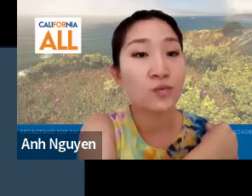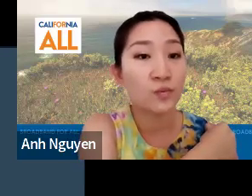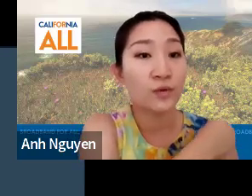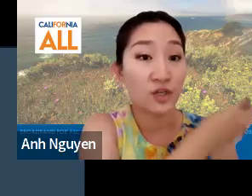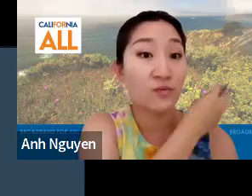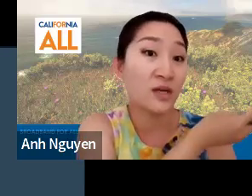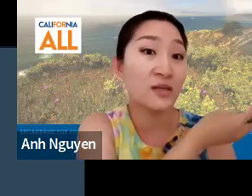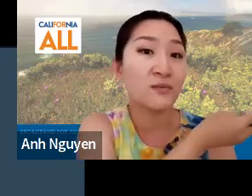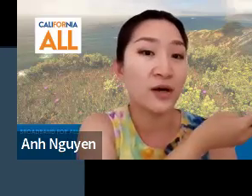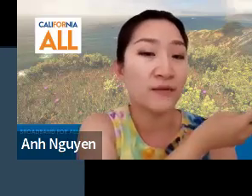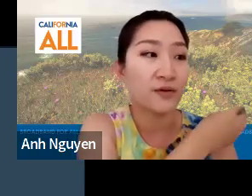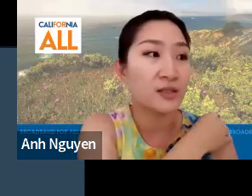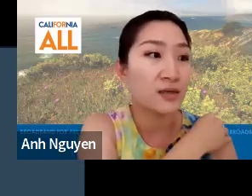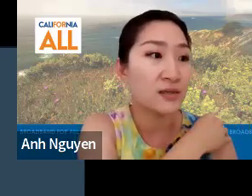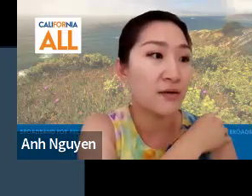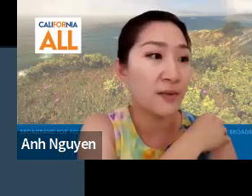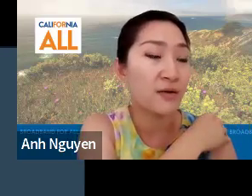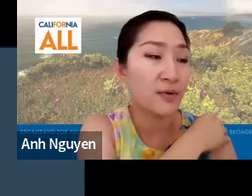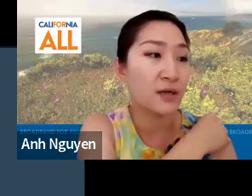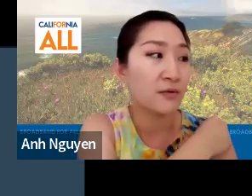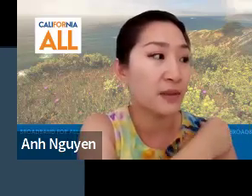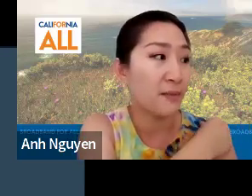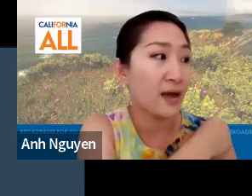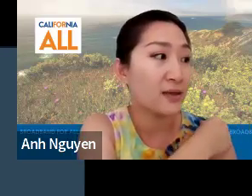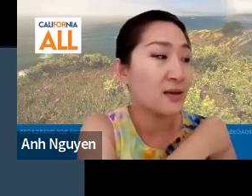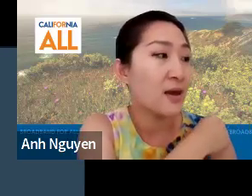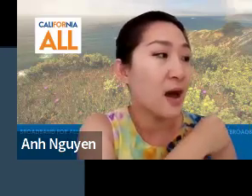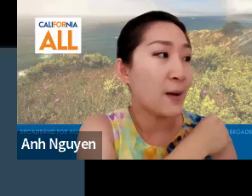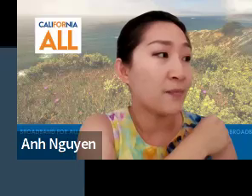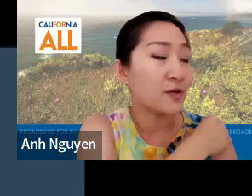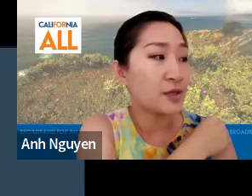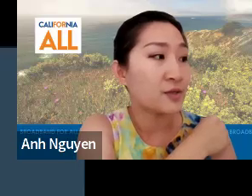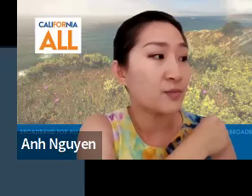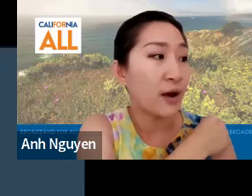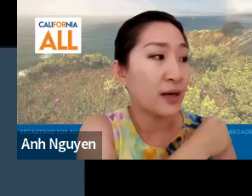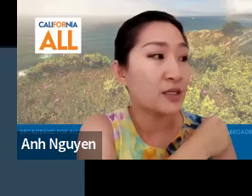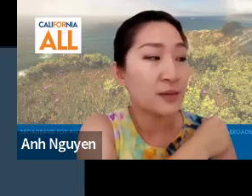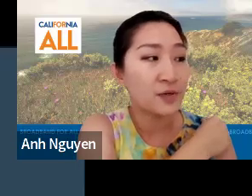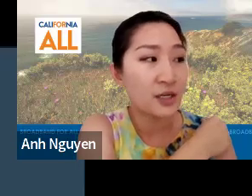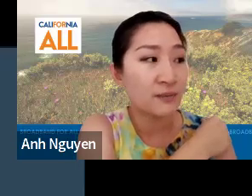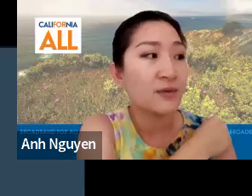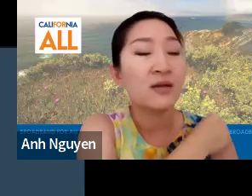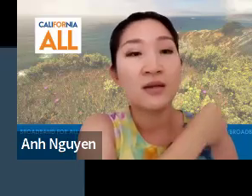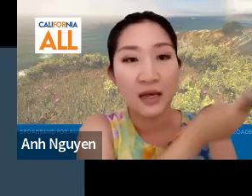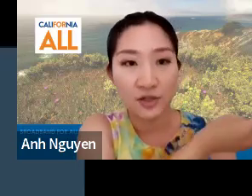which was one of our Outcome Area Working Groups in the past. There's also broadband adoption,